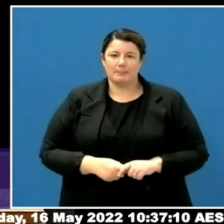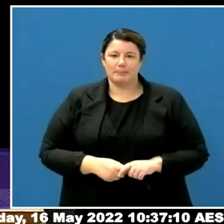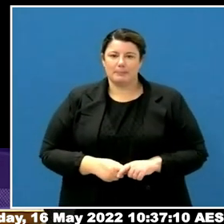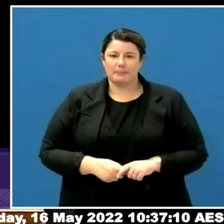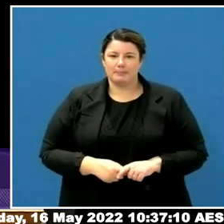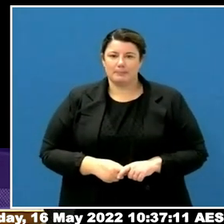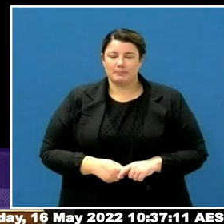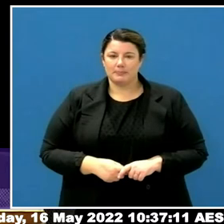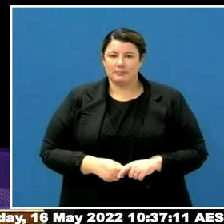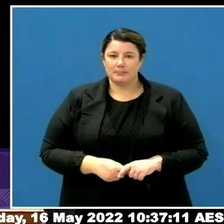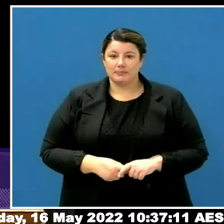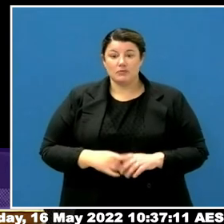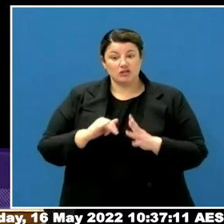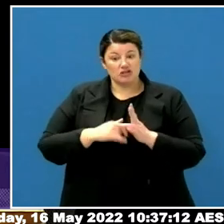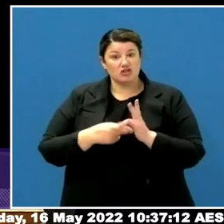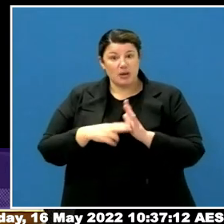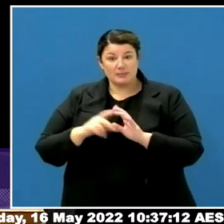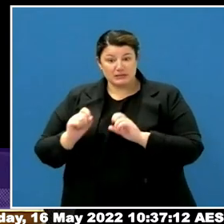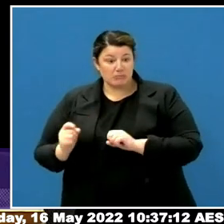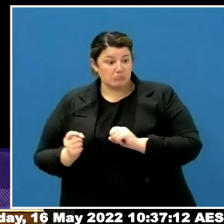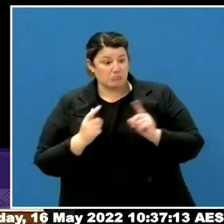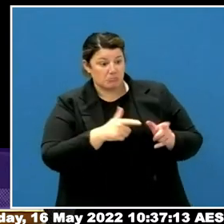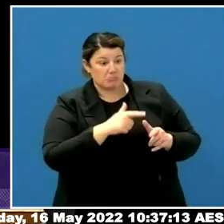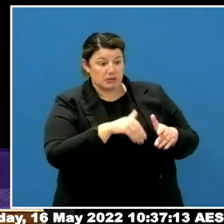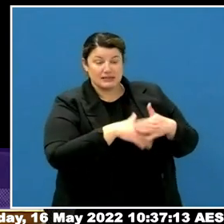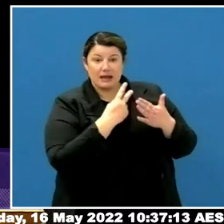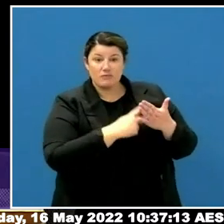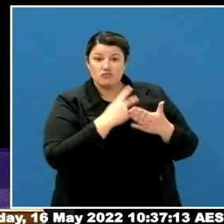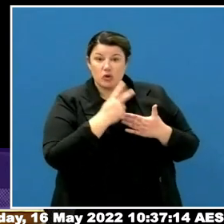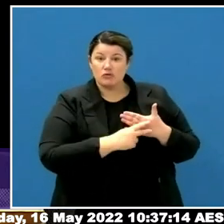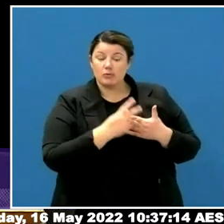Simon began attending the Mount Druitt day program in 2014.